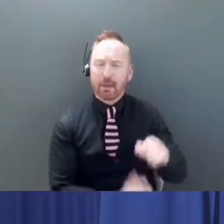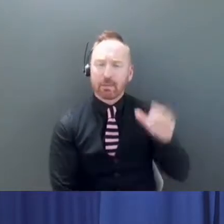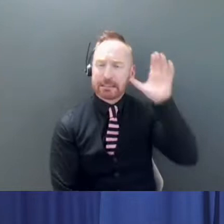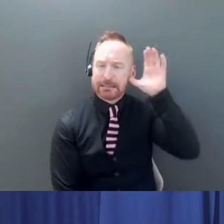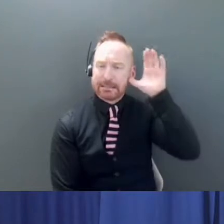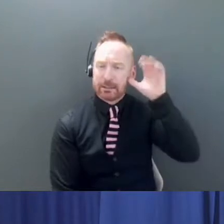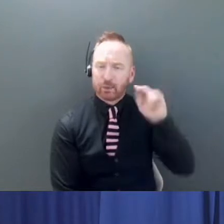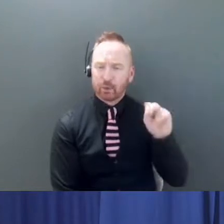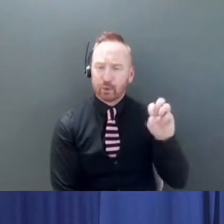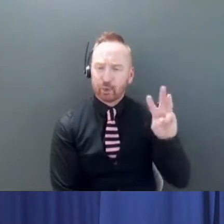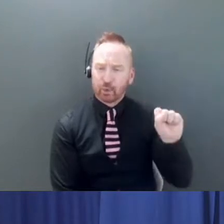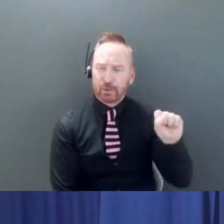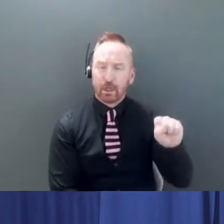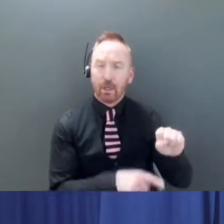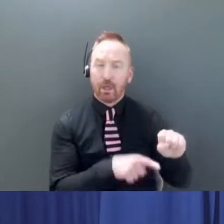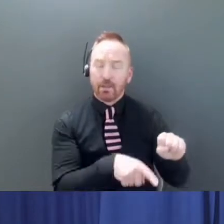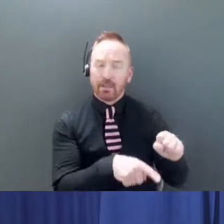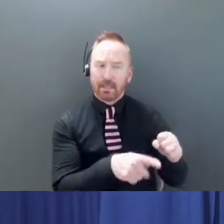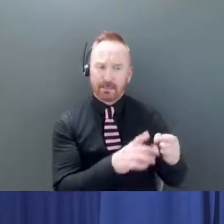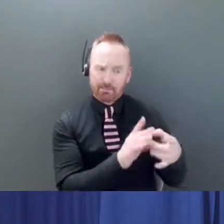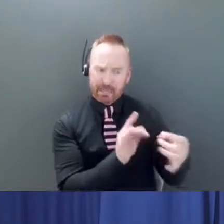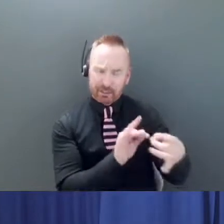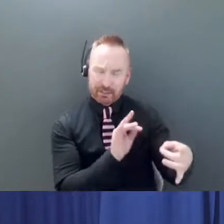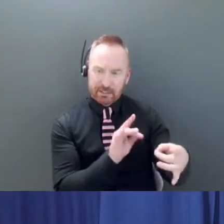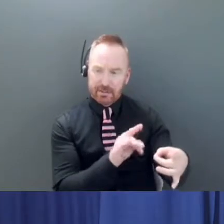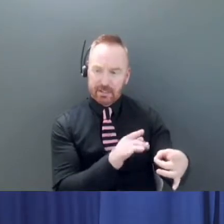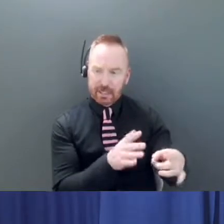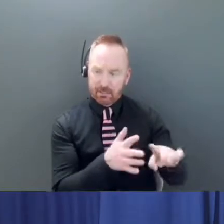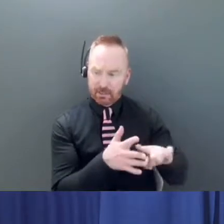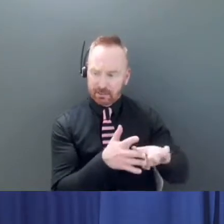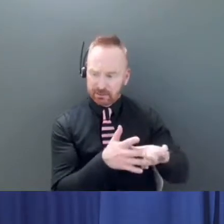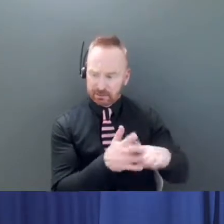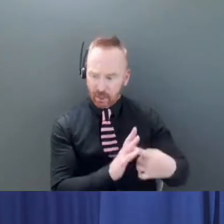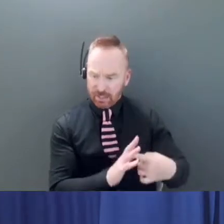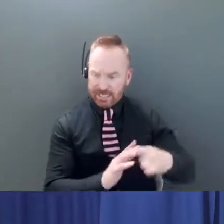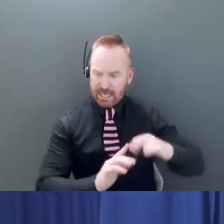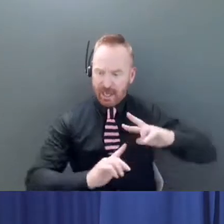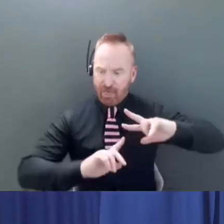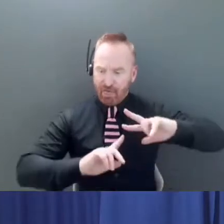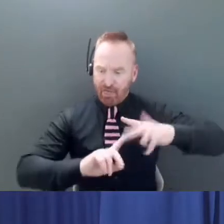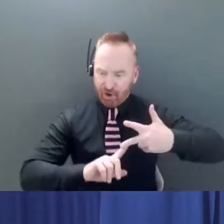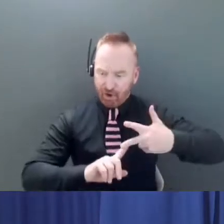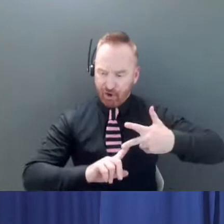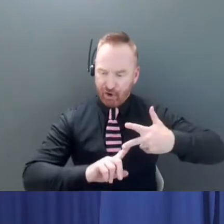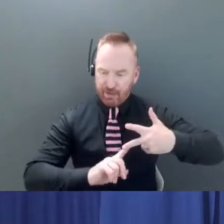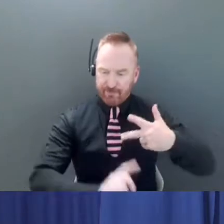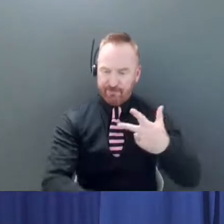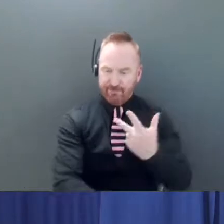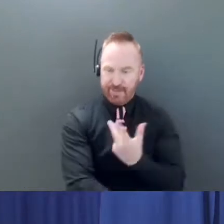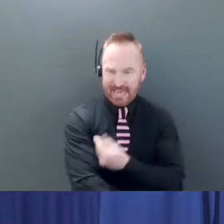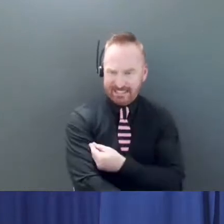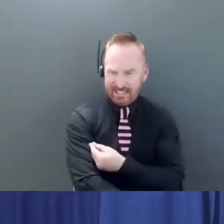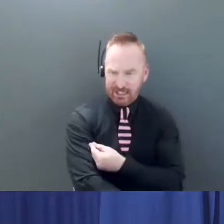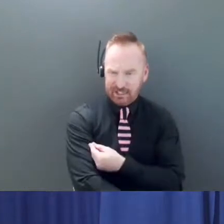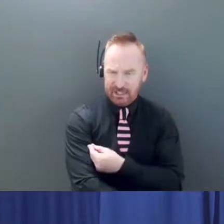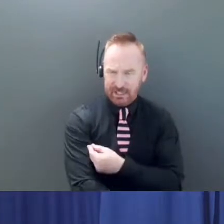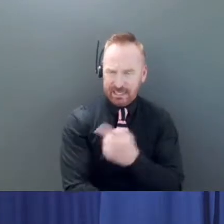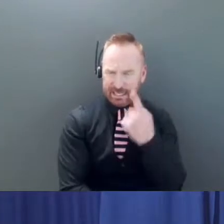saying that they were starting a third round of vaccinations and I think it was Spain but it was